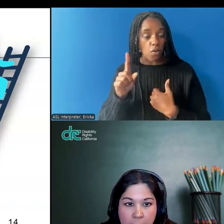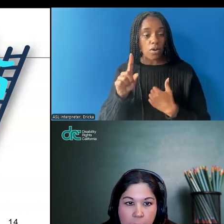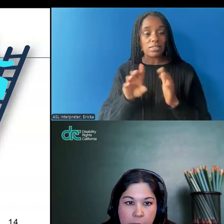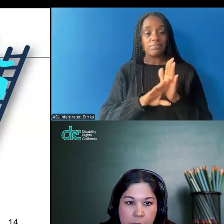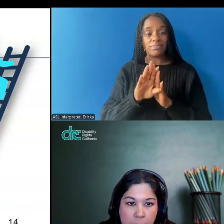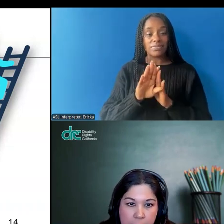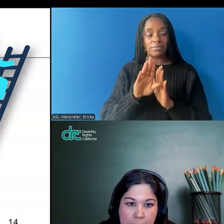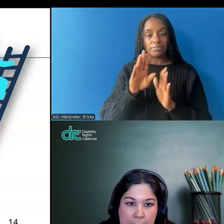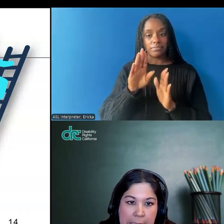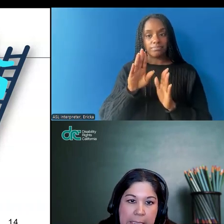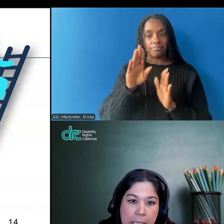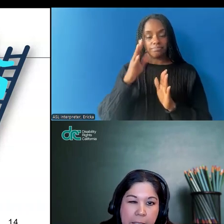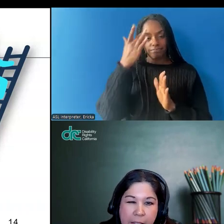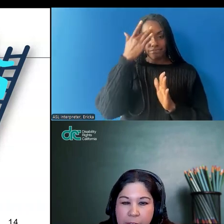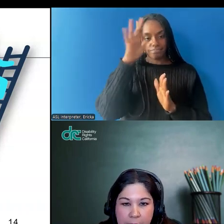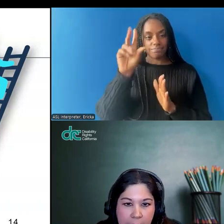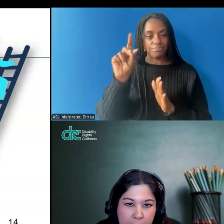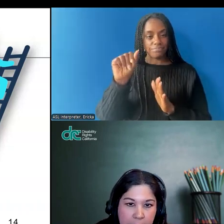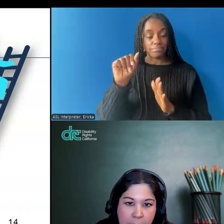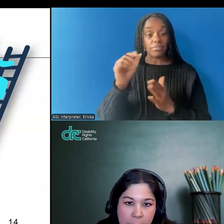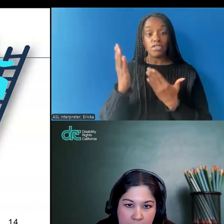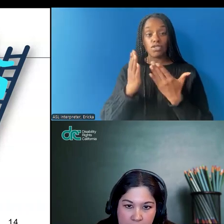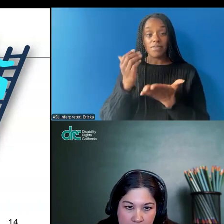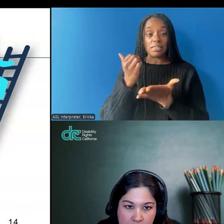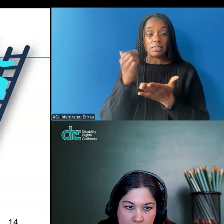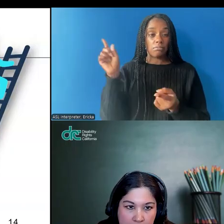Will the service lessen the effect of the developmental disability?